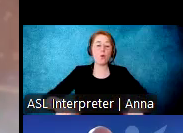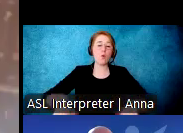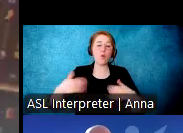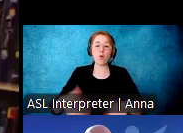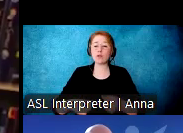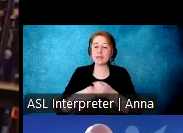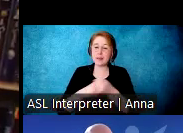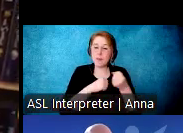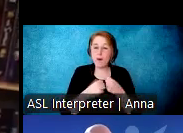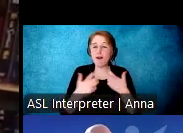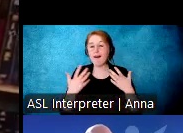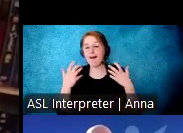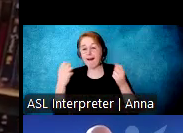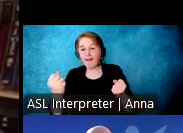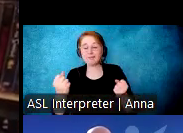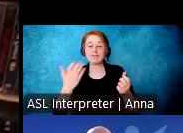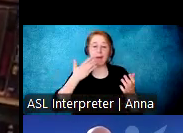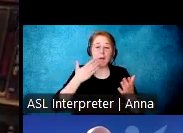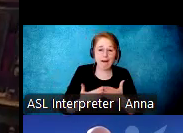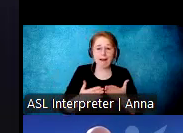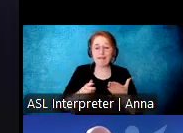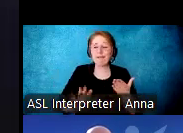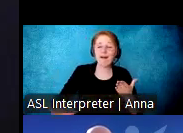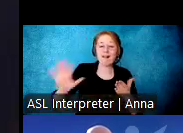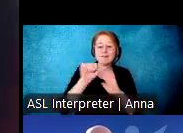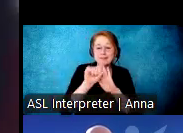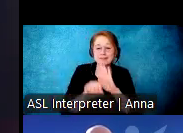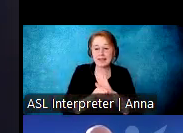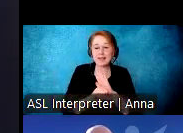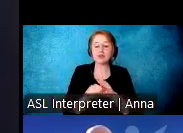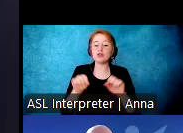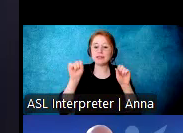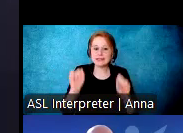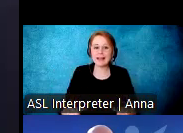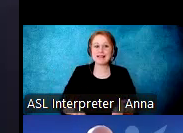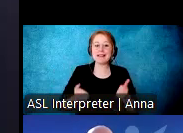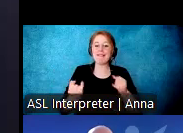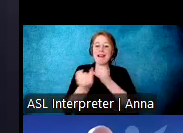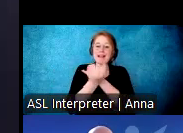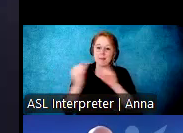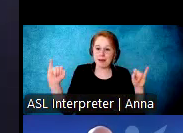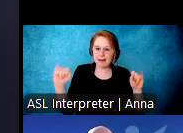and wellbeing of people all over the state so that they can live as independently as possible in their home